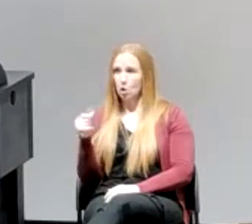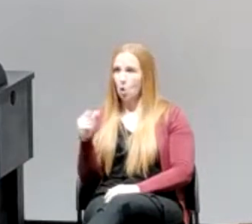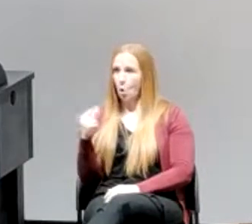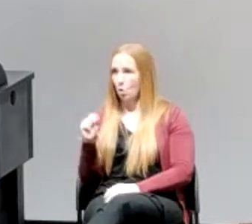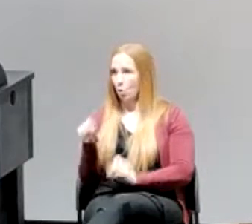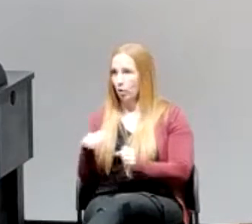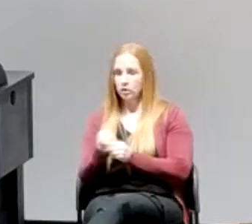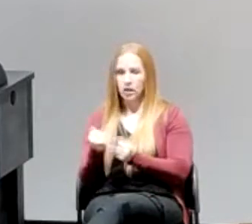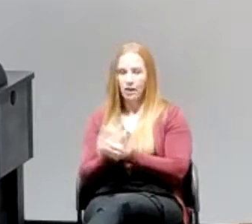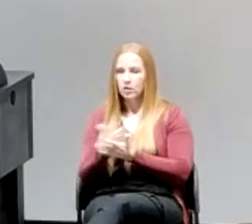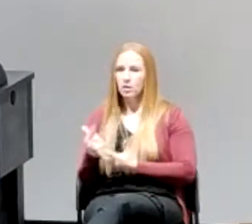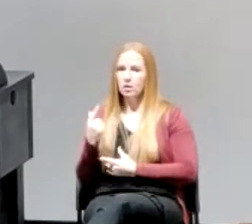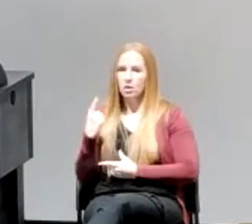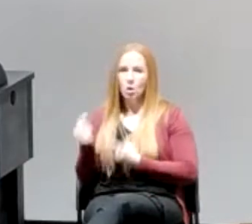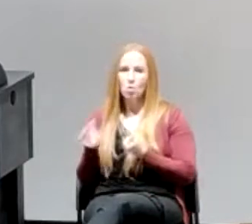11 locations to serve you and 75,000 employees.